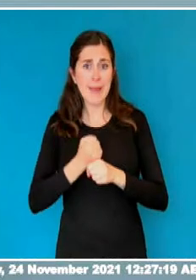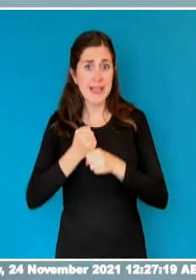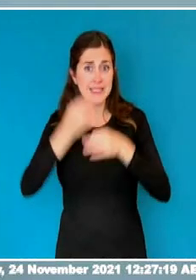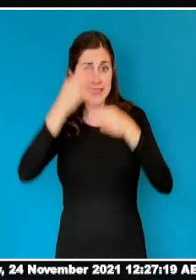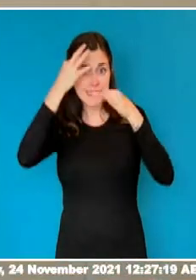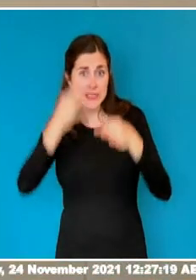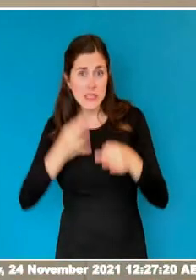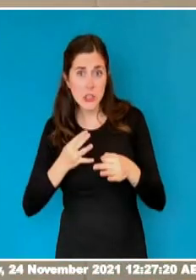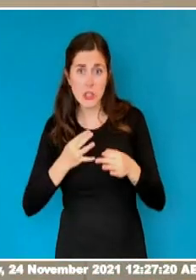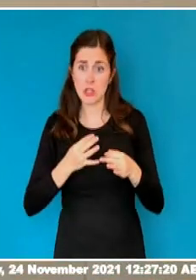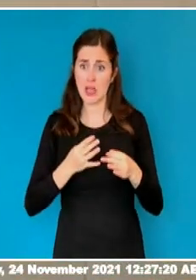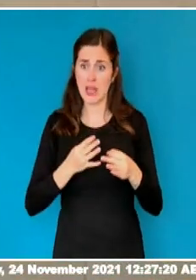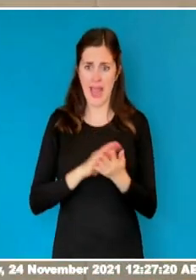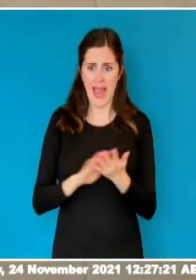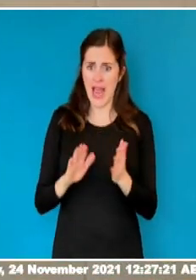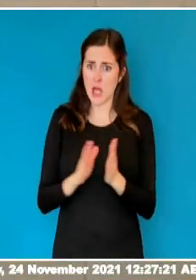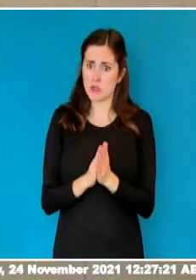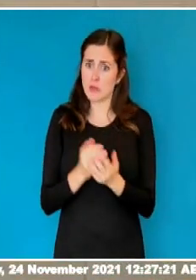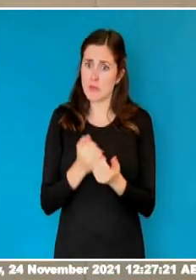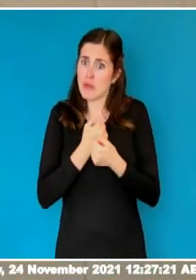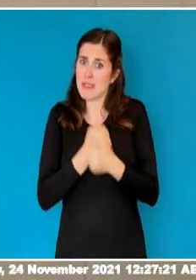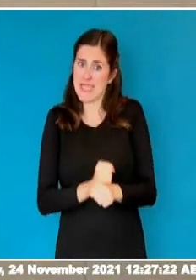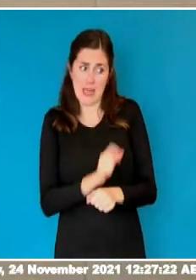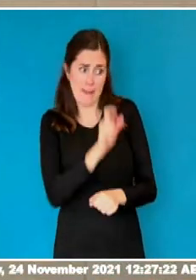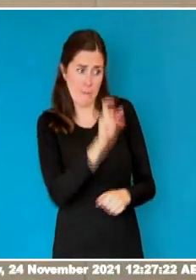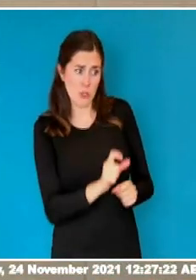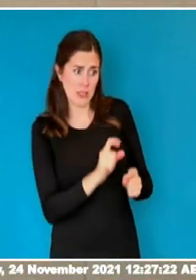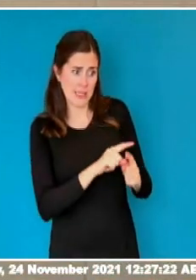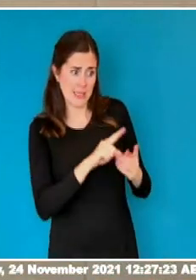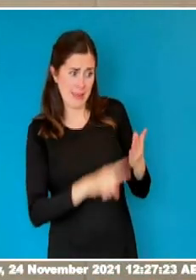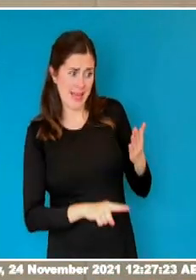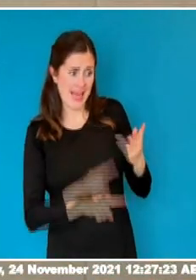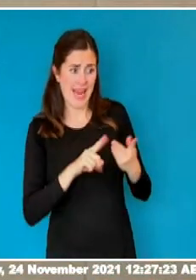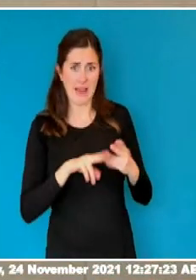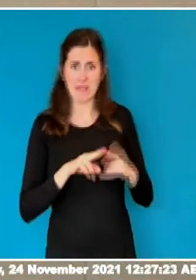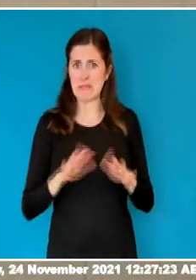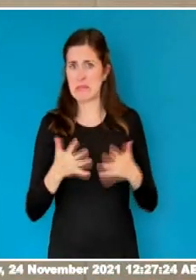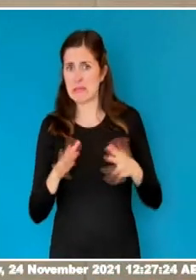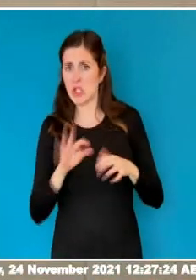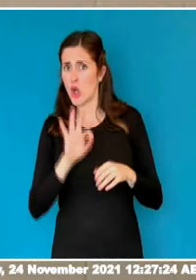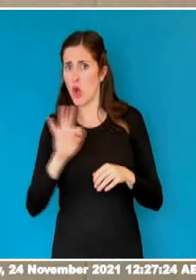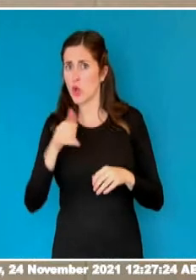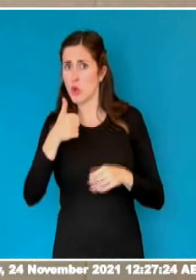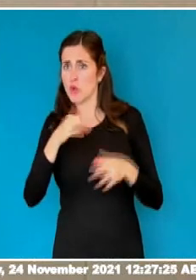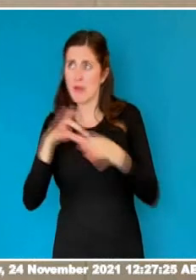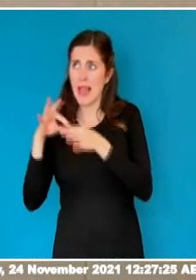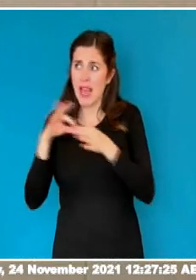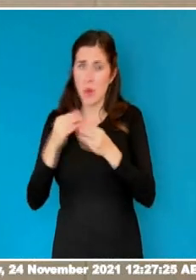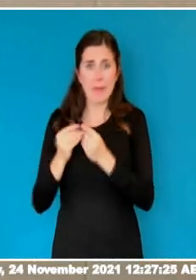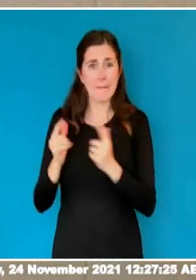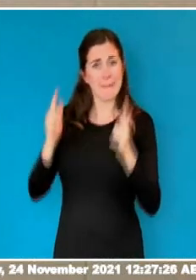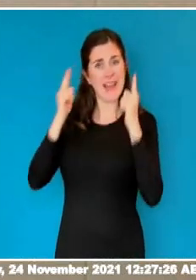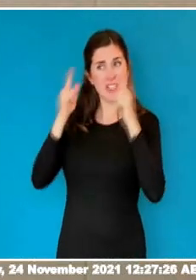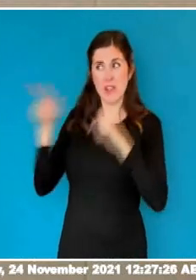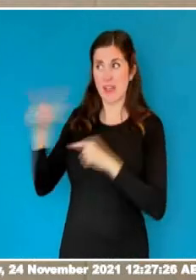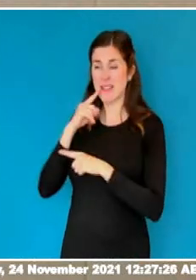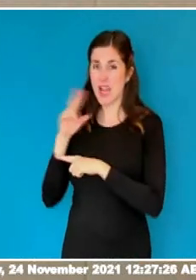agency and how do you guard against the potential that the outcome depends upon your